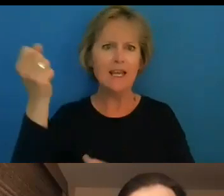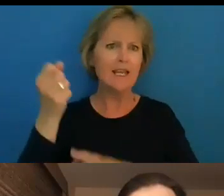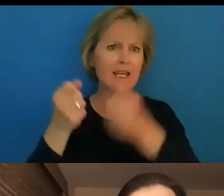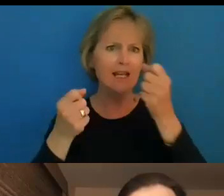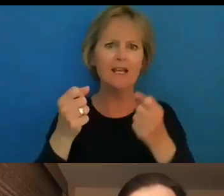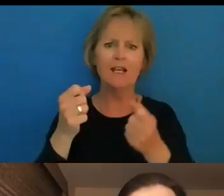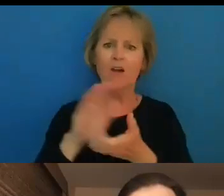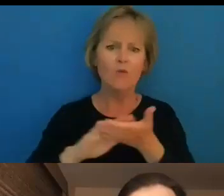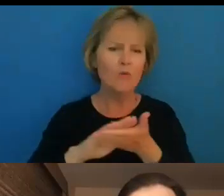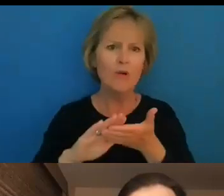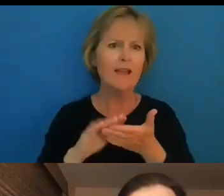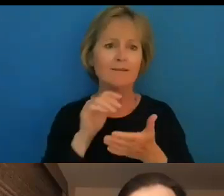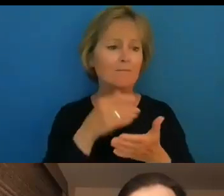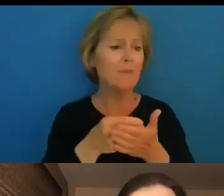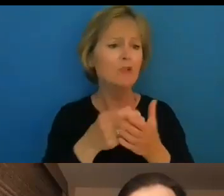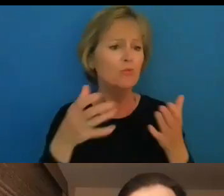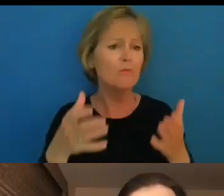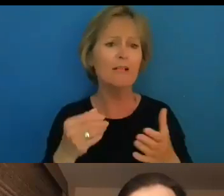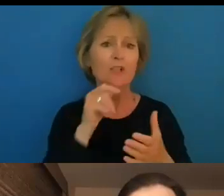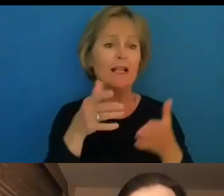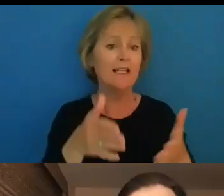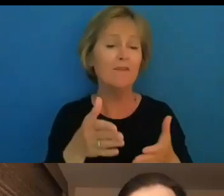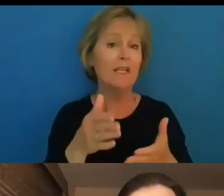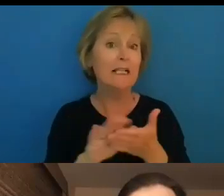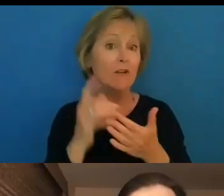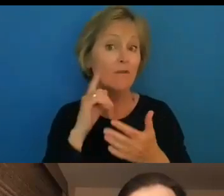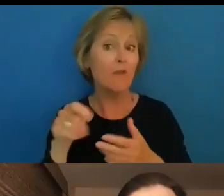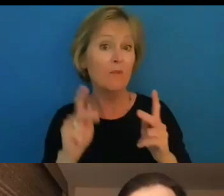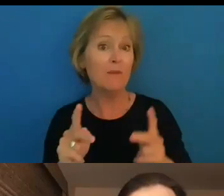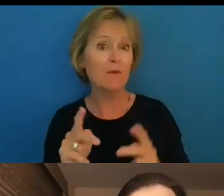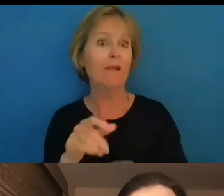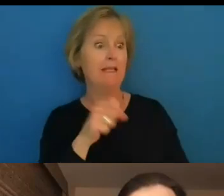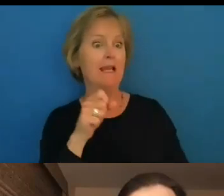them and not leaving them for anybody else? Yeah, so it even goes deeper than that.